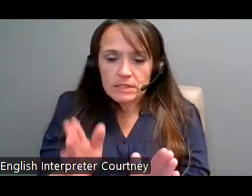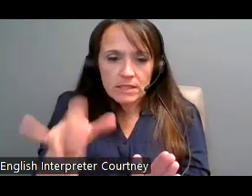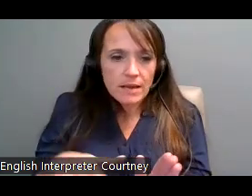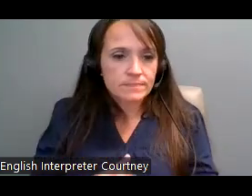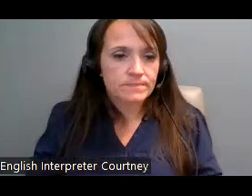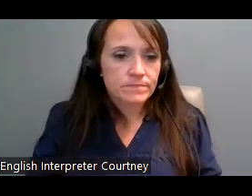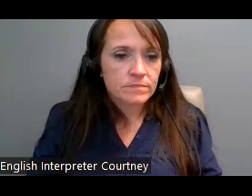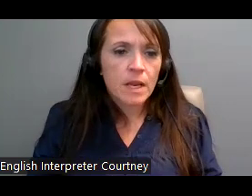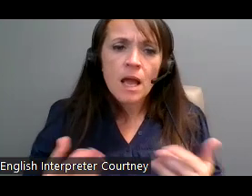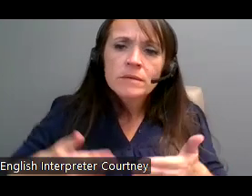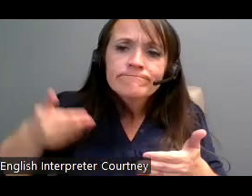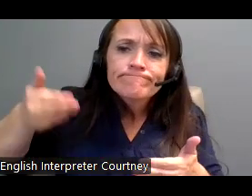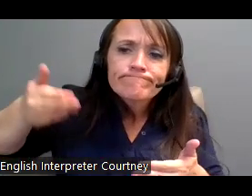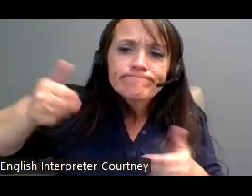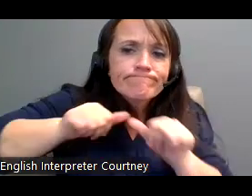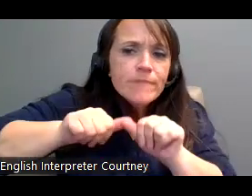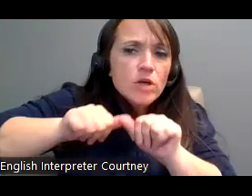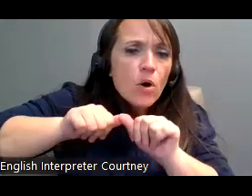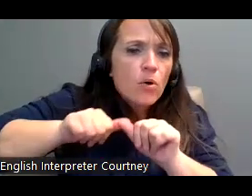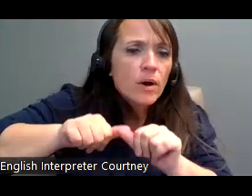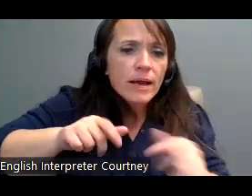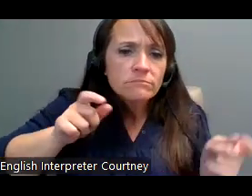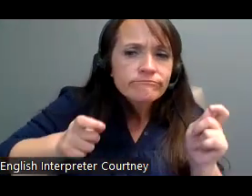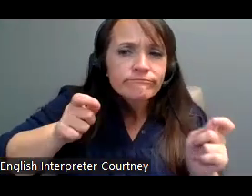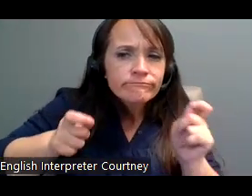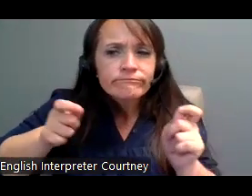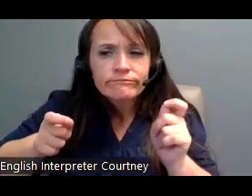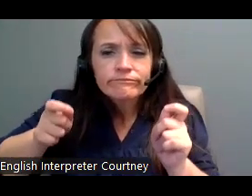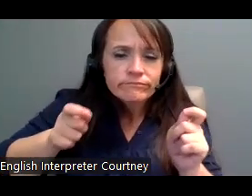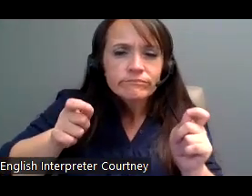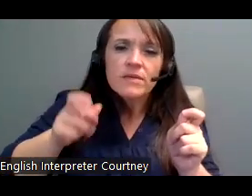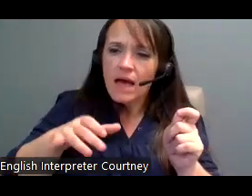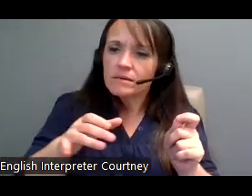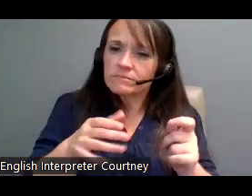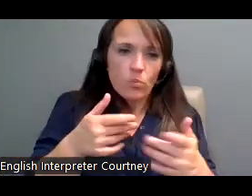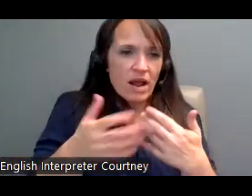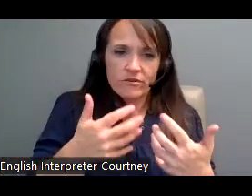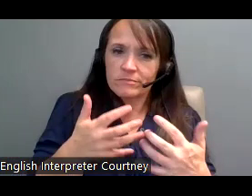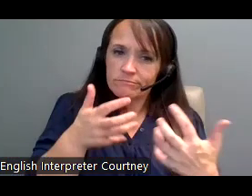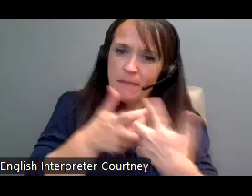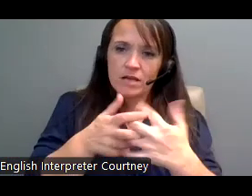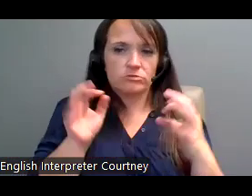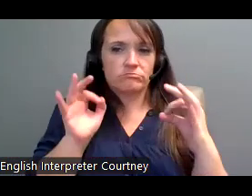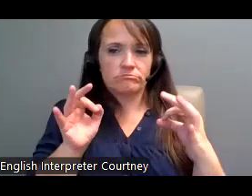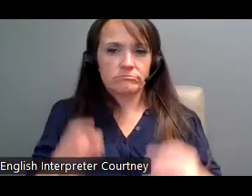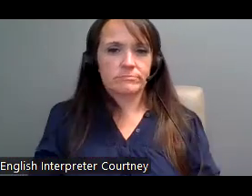just continue to meet the clients with all their needs. Next slide.